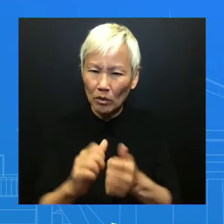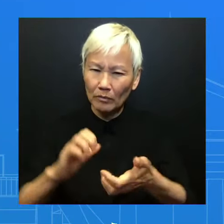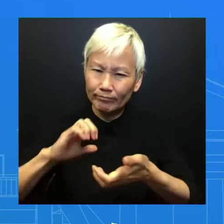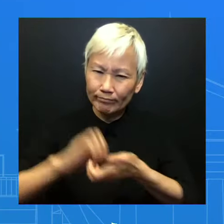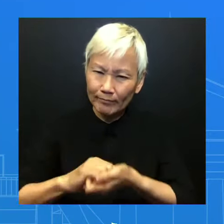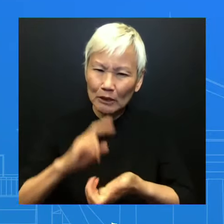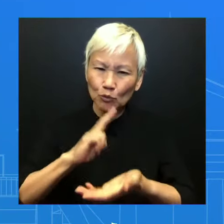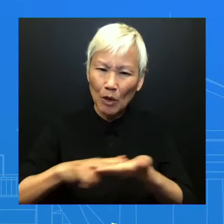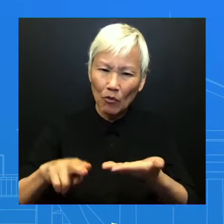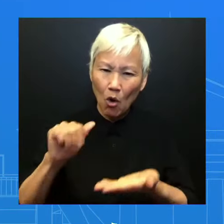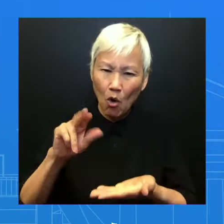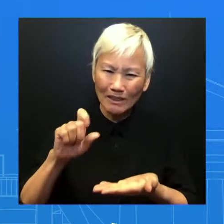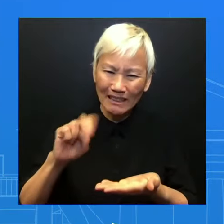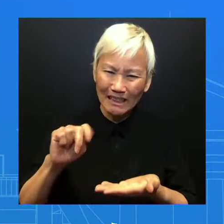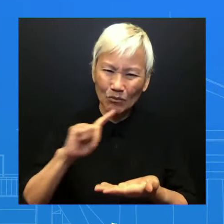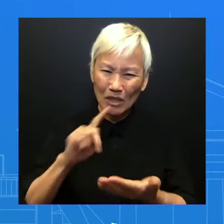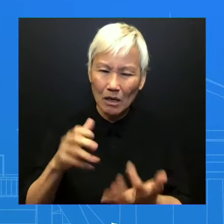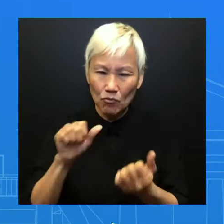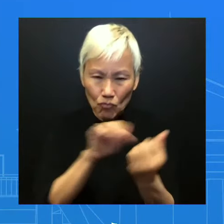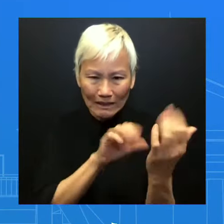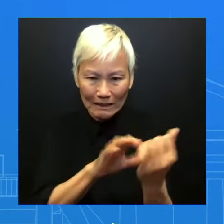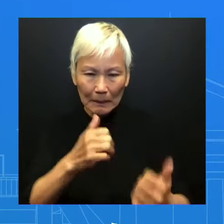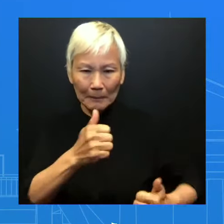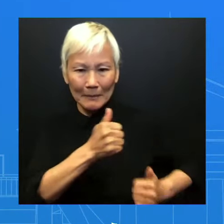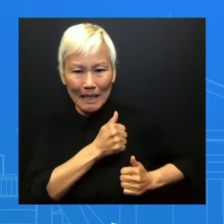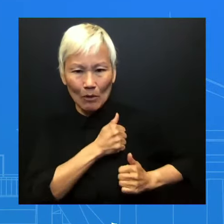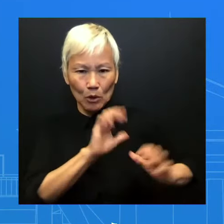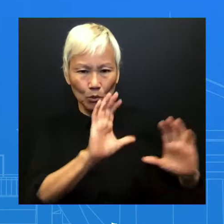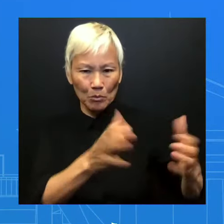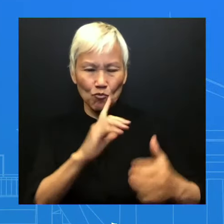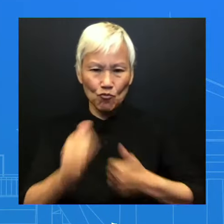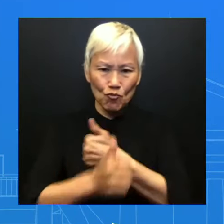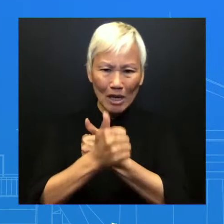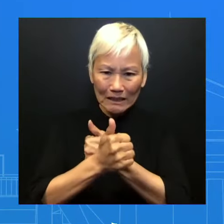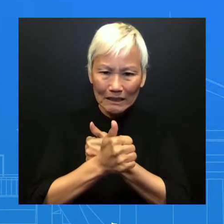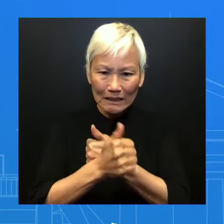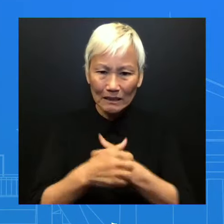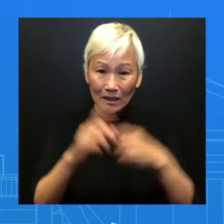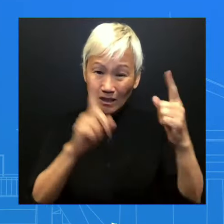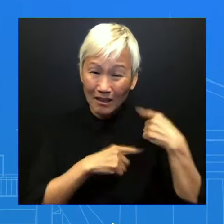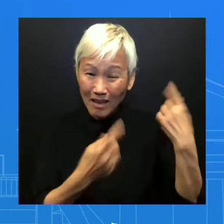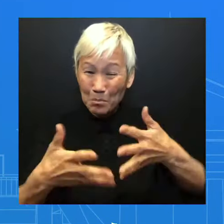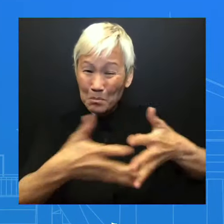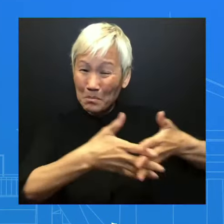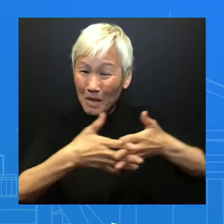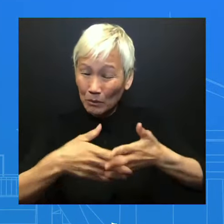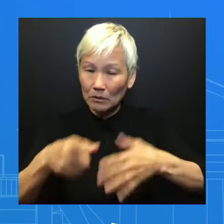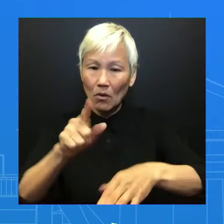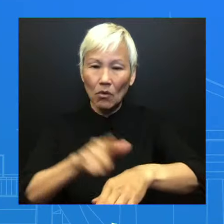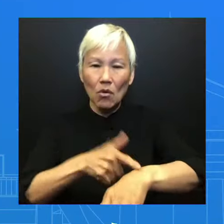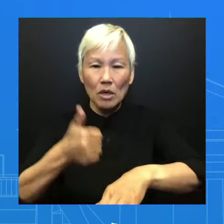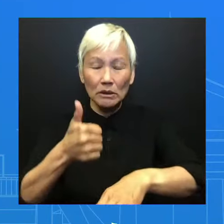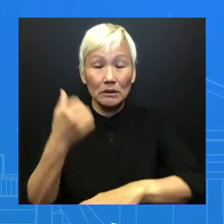respond to new threats, and end America's longest war, and strengthen alliances and partnerships around the world.